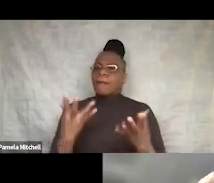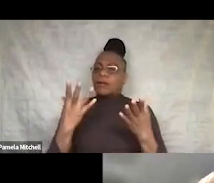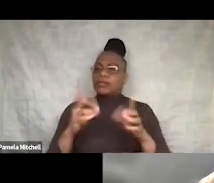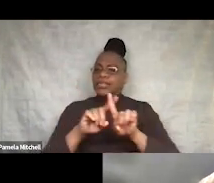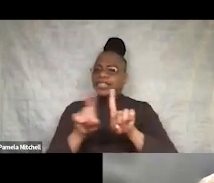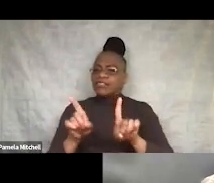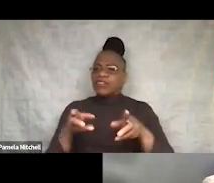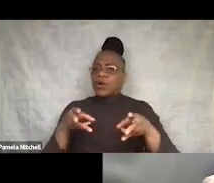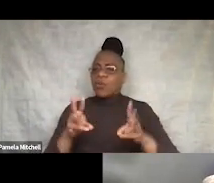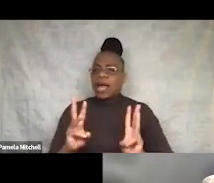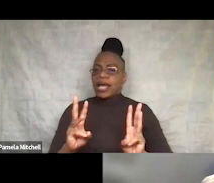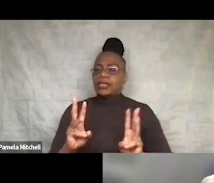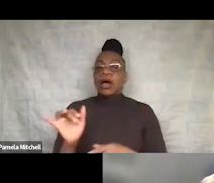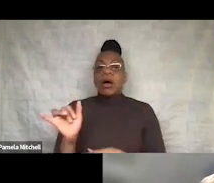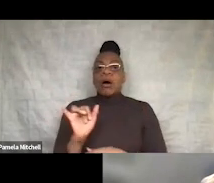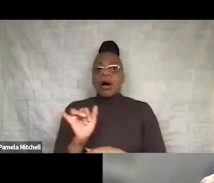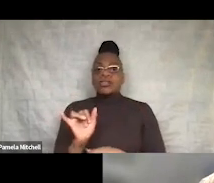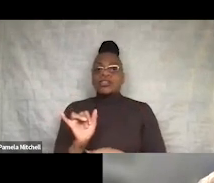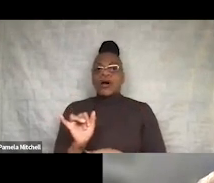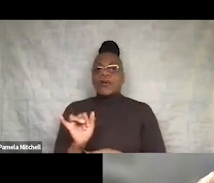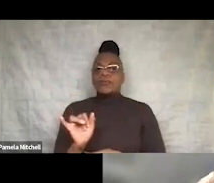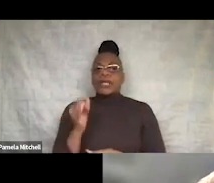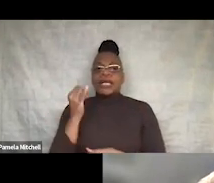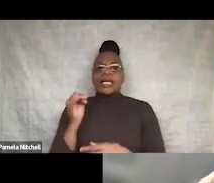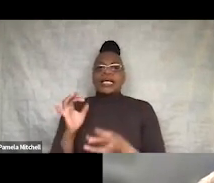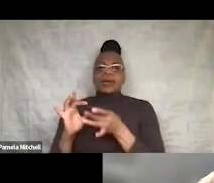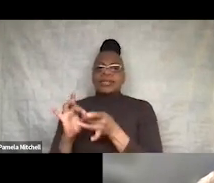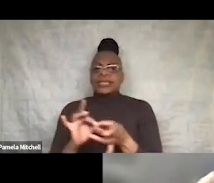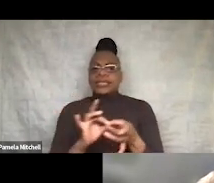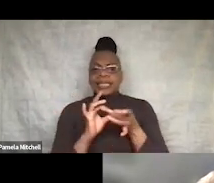Many might be familiar with Unite Us. If you're not, it really allows